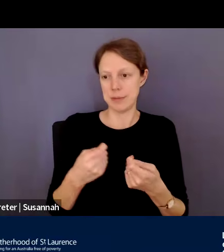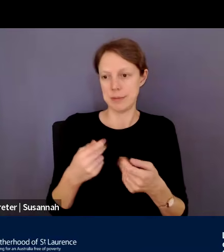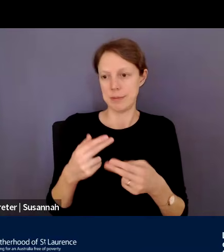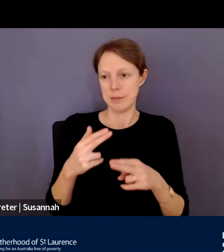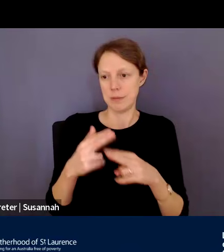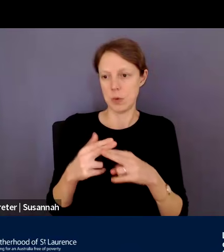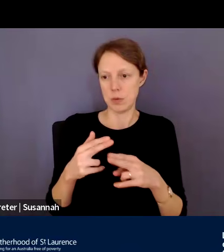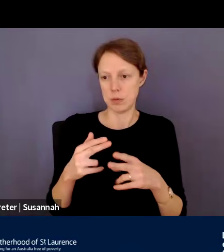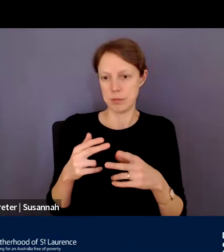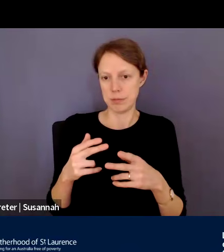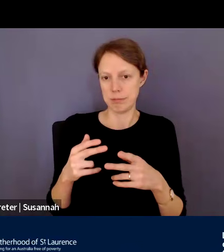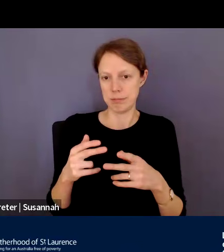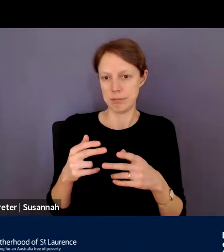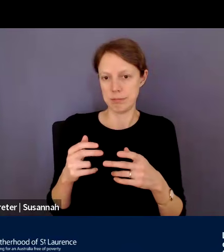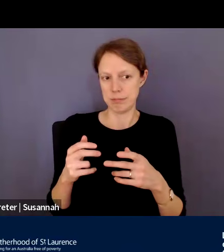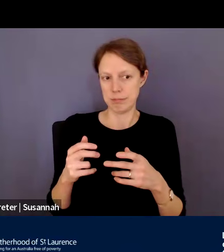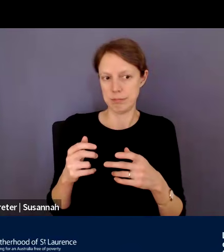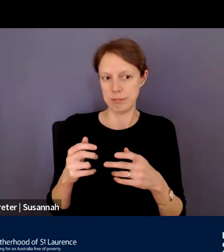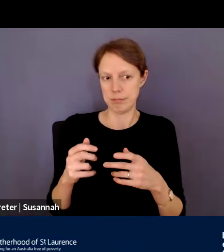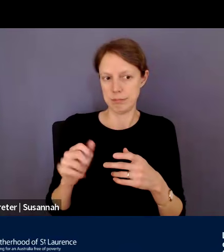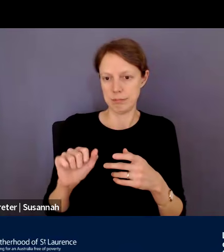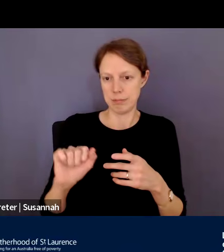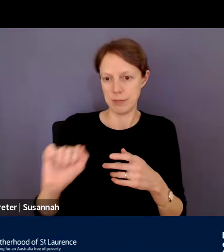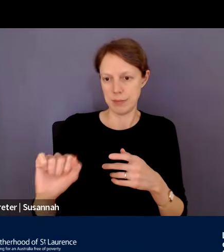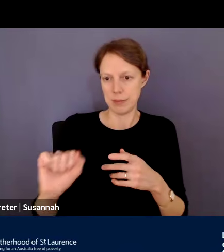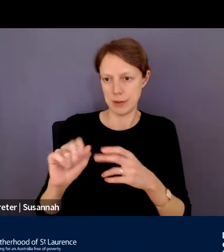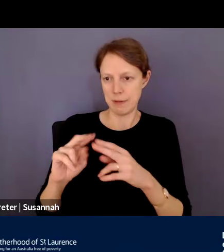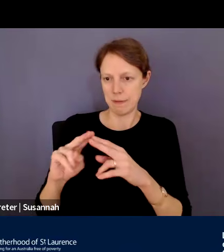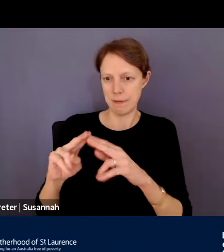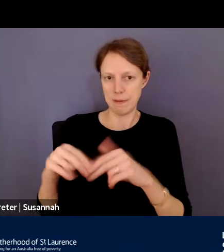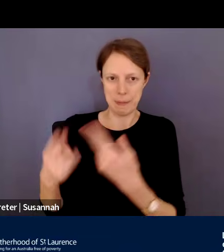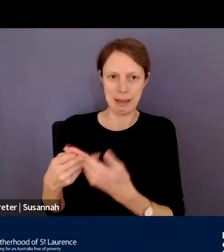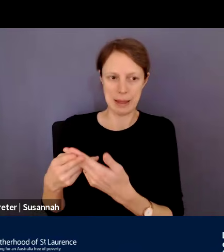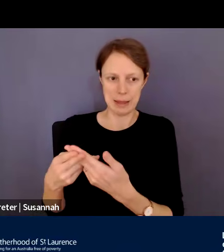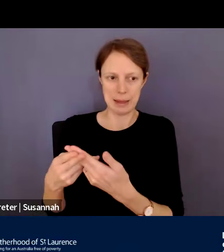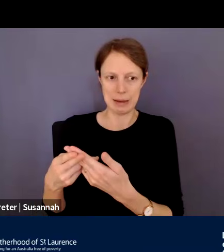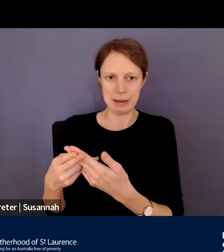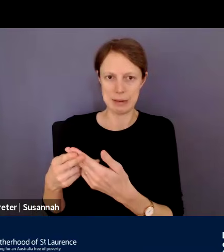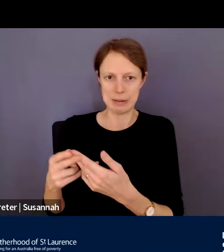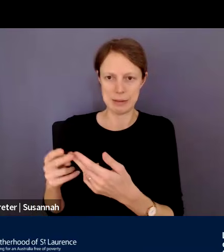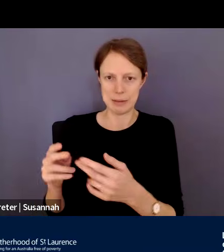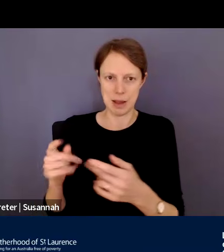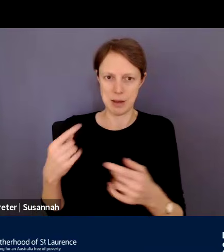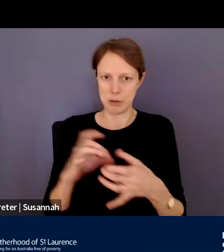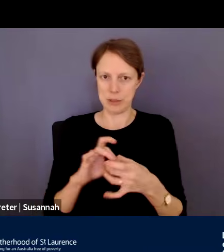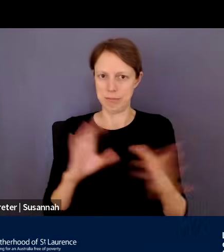that the family could tell our practitioner about they had not been engaging in that service